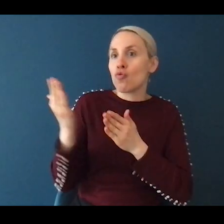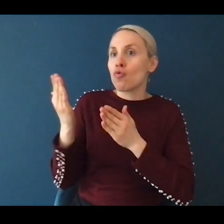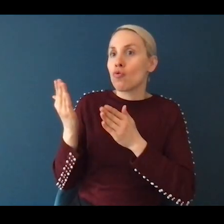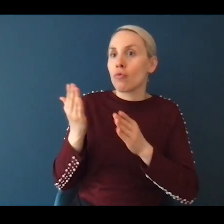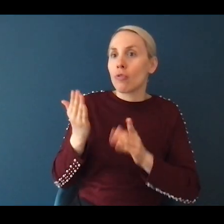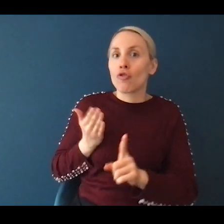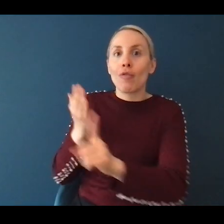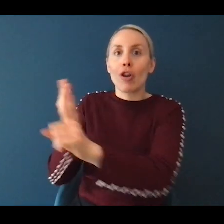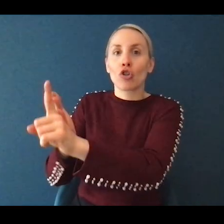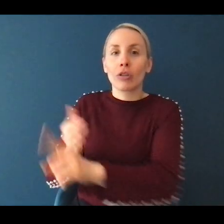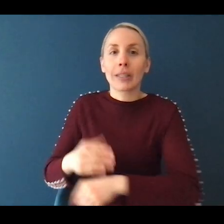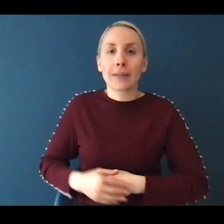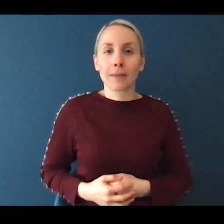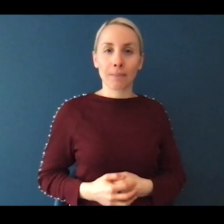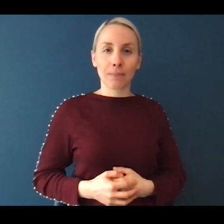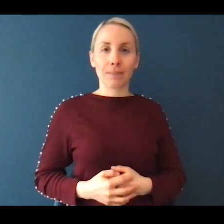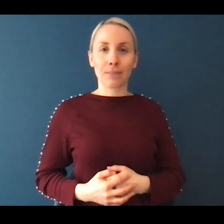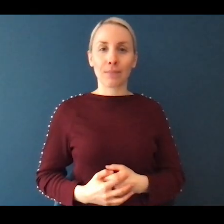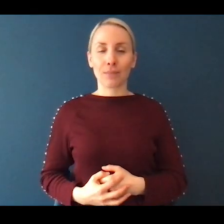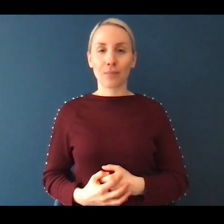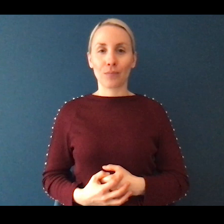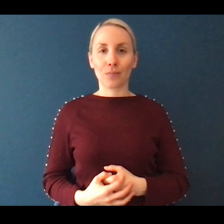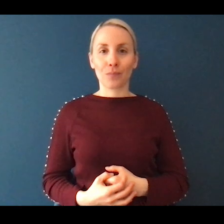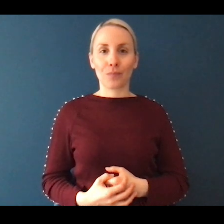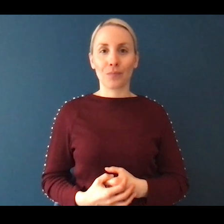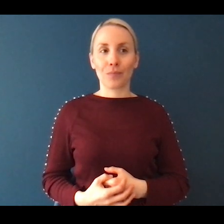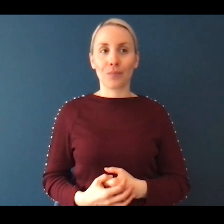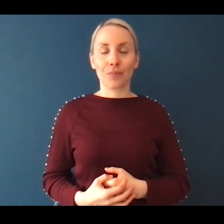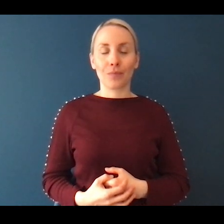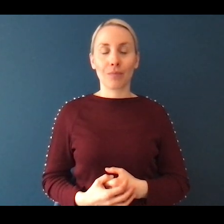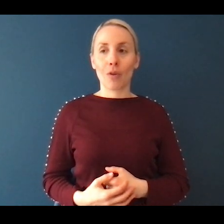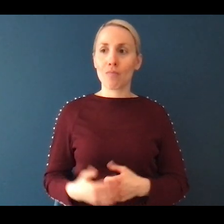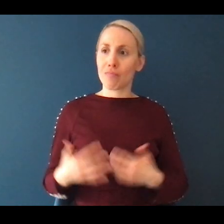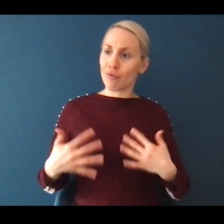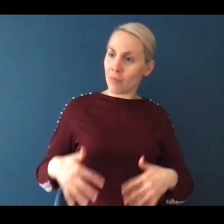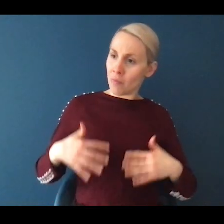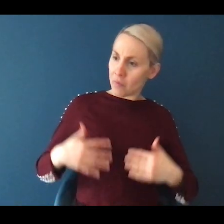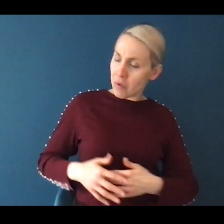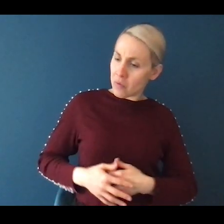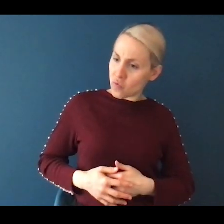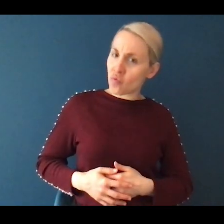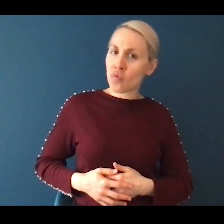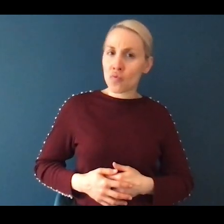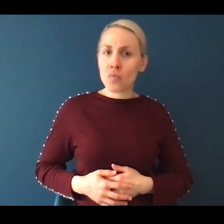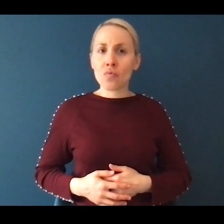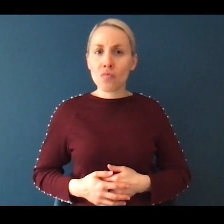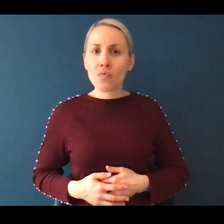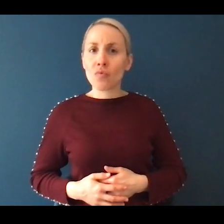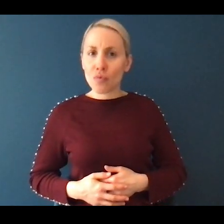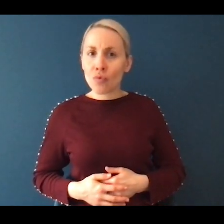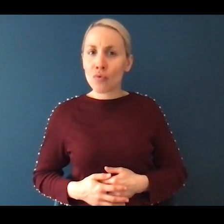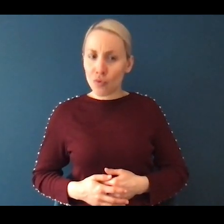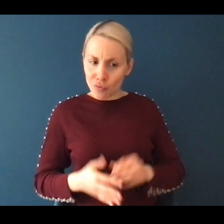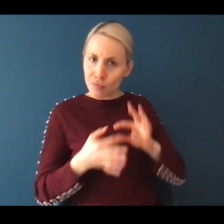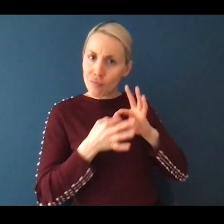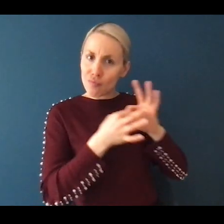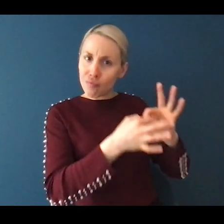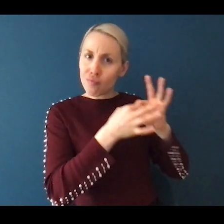yeah. A very collaborative nature that's been quite a huge shift and quite unpredictable